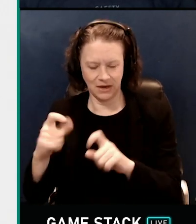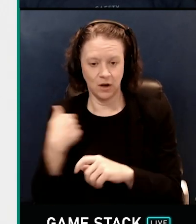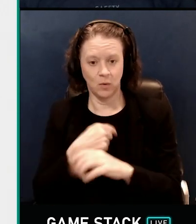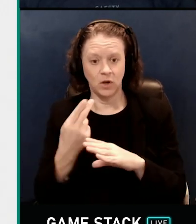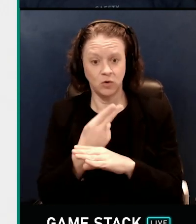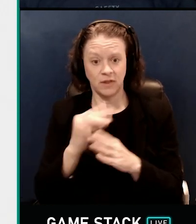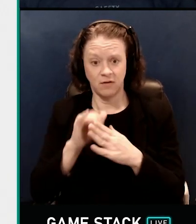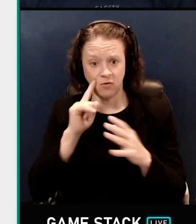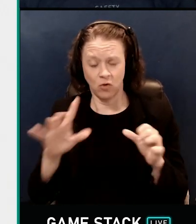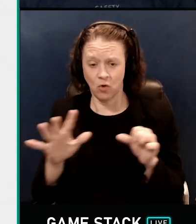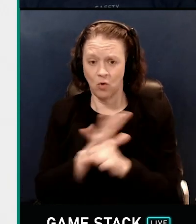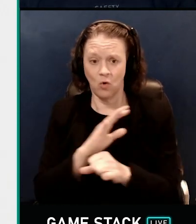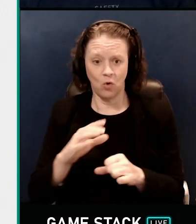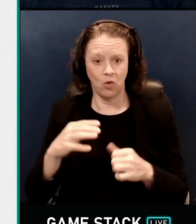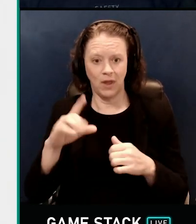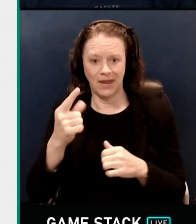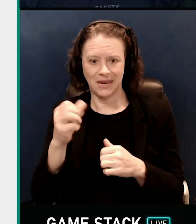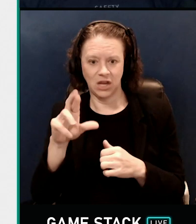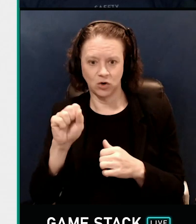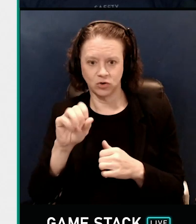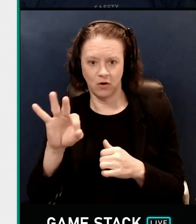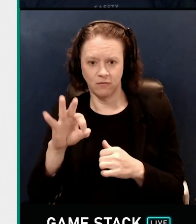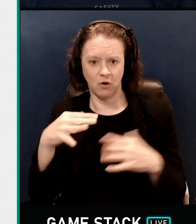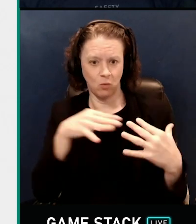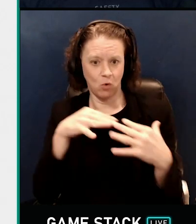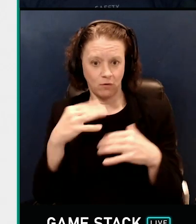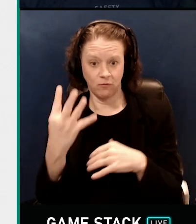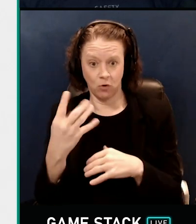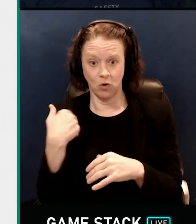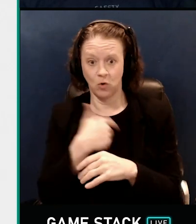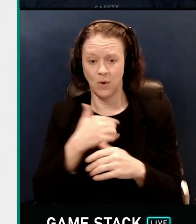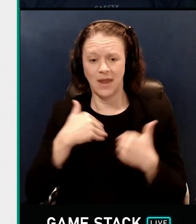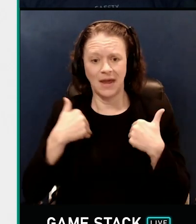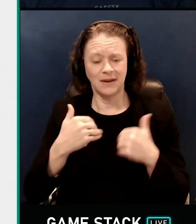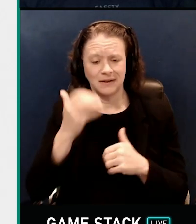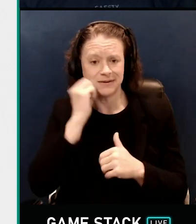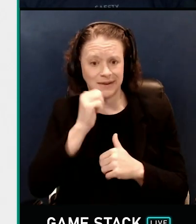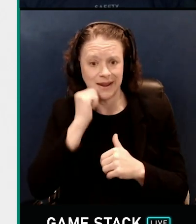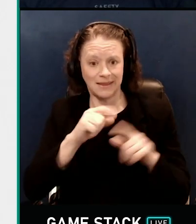of War four, and it was really powerful. They helped us get daily test validation from the game.